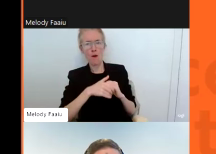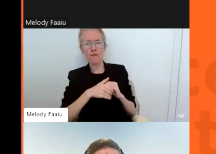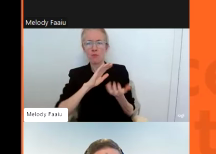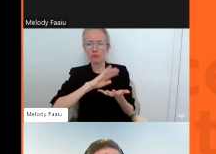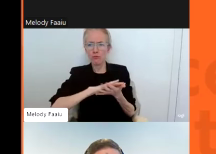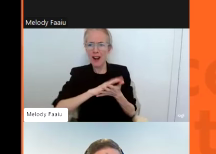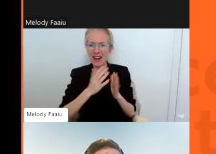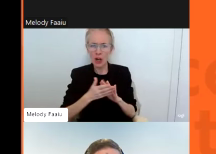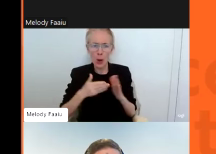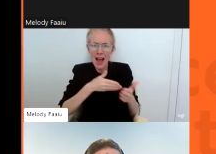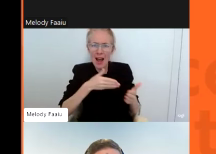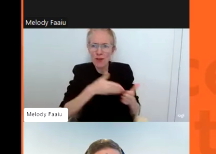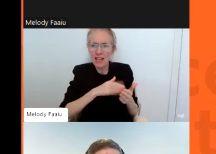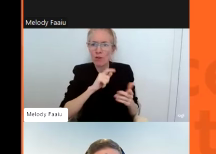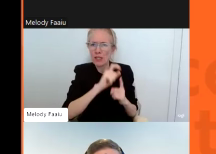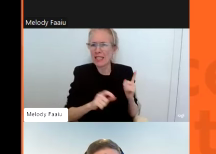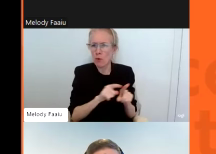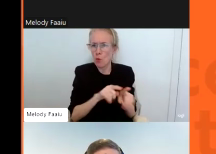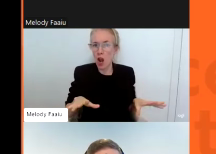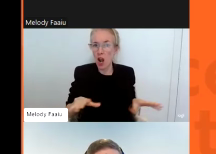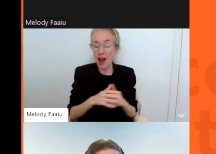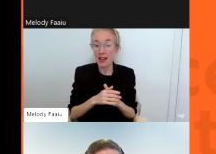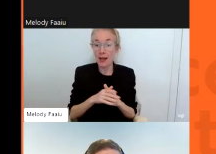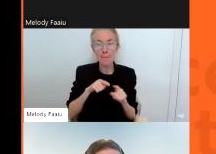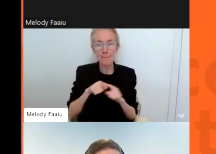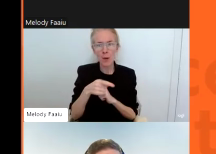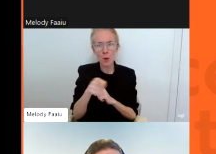training in the area, they're a bit stumped on where to find information,